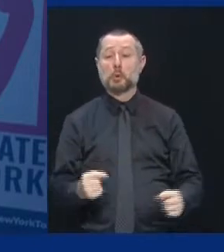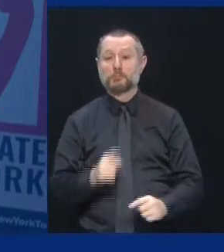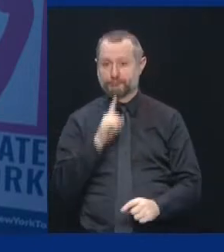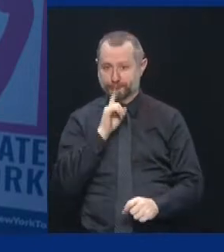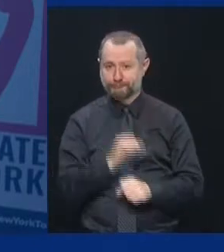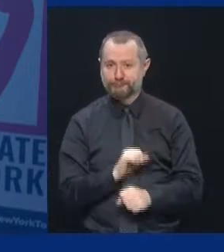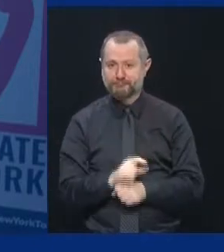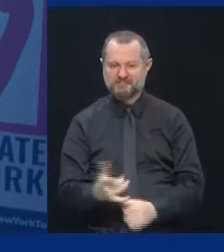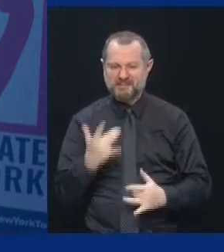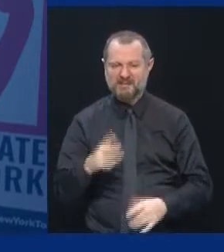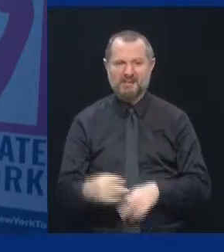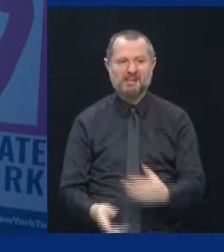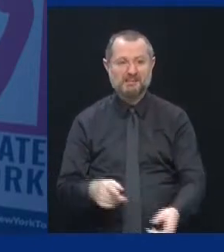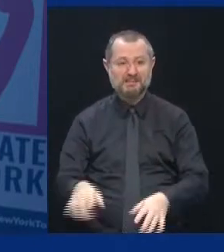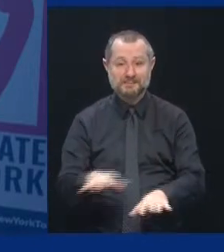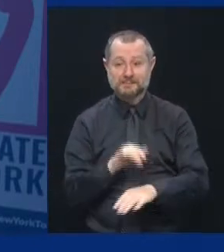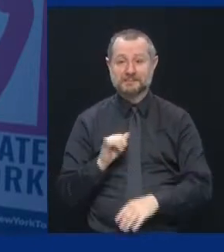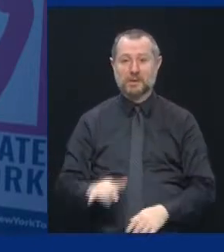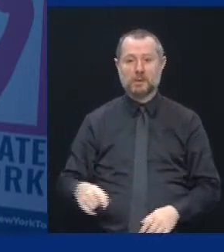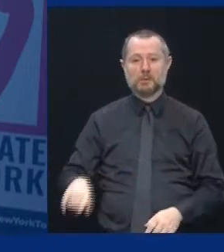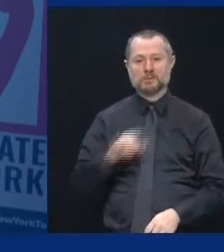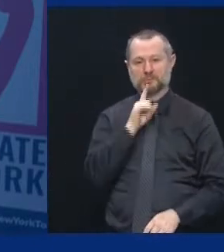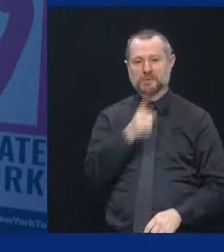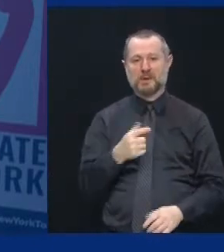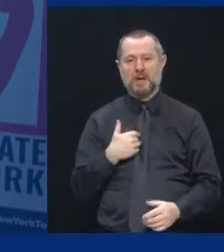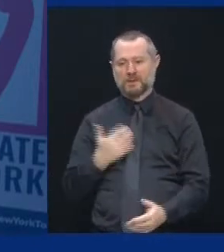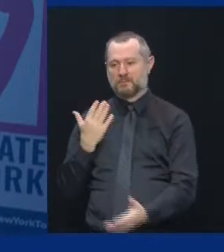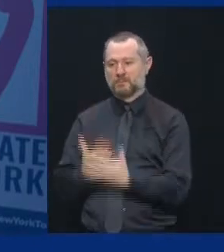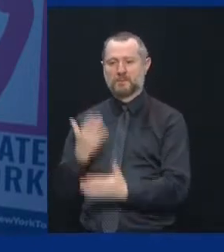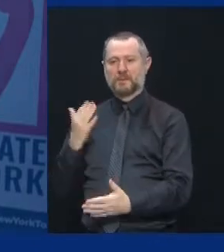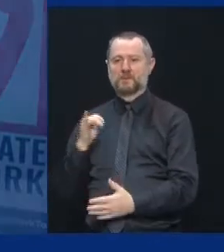EXPERIMENT.